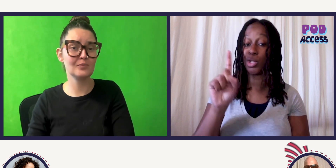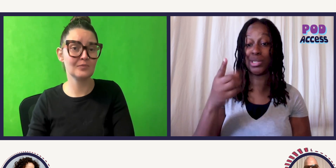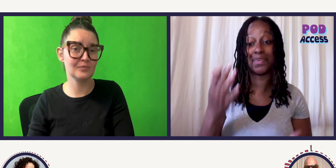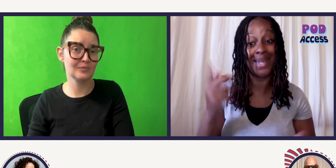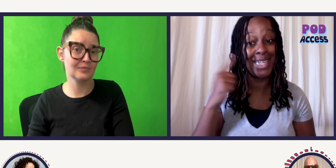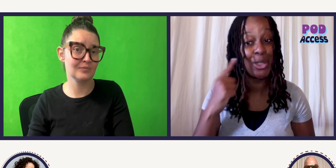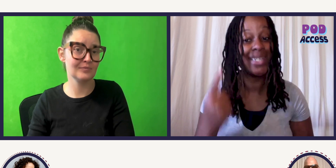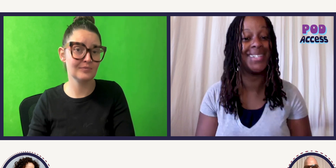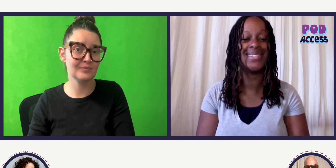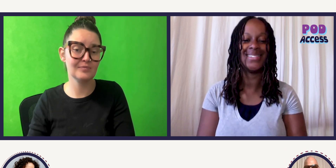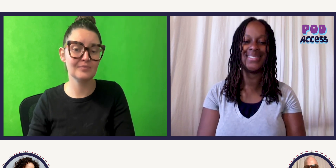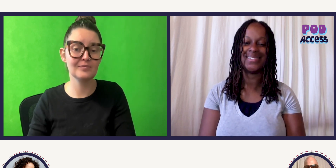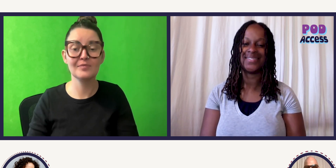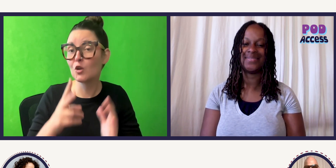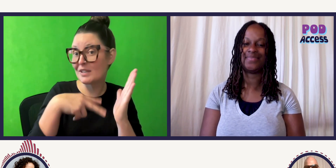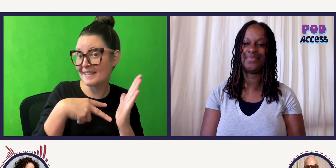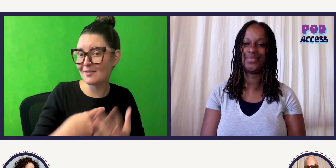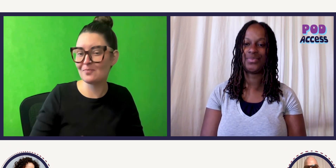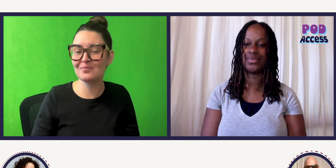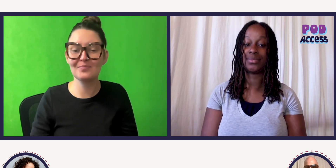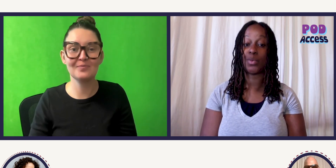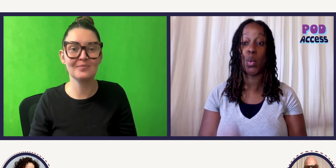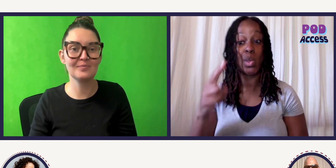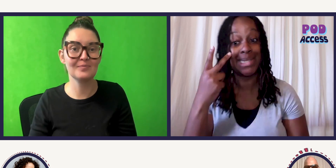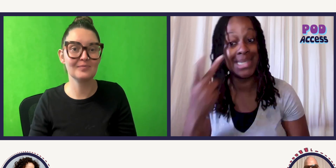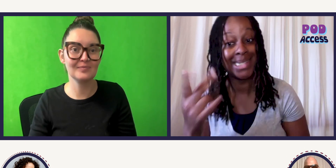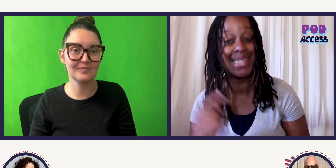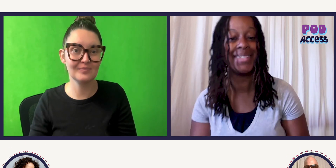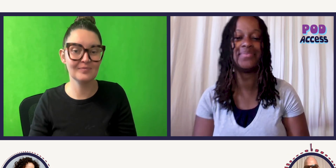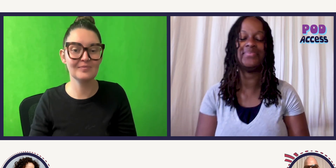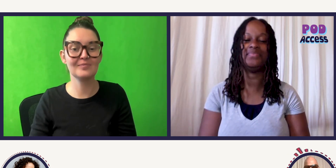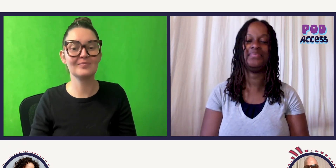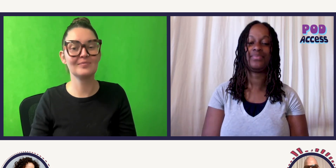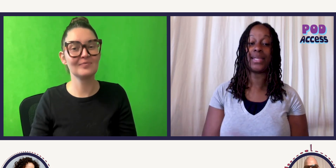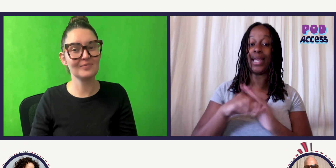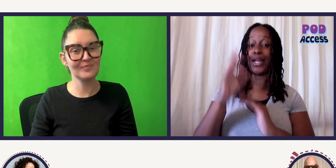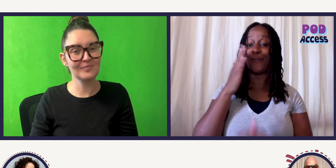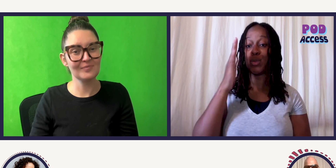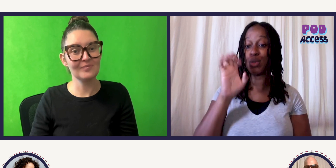And you might just hear it, read it, THOMAS: or see it in a future episode of the podcast